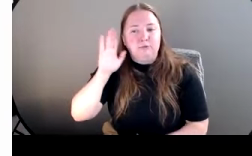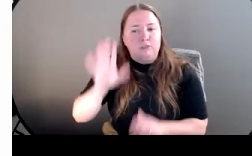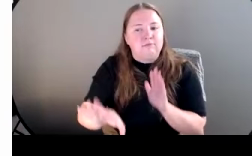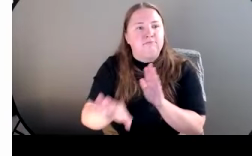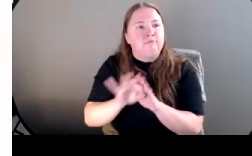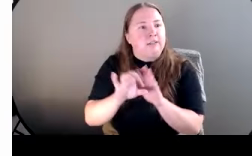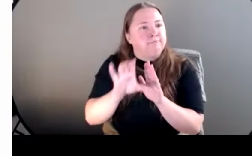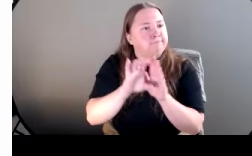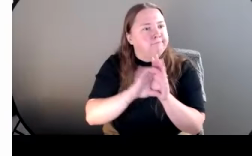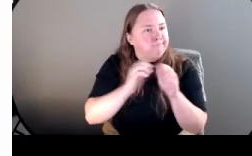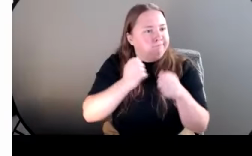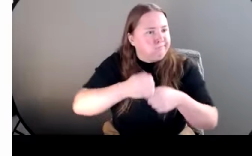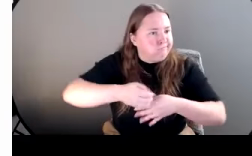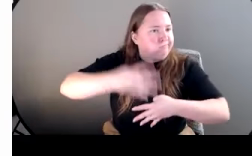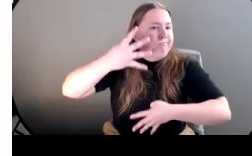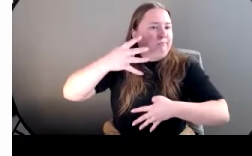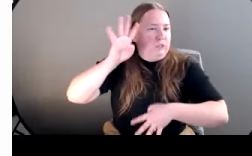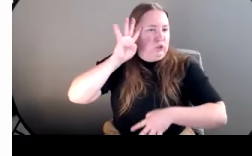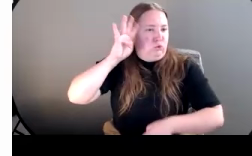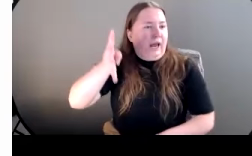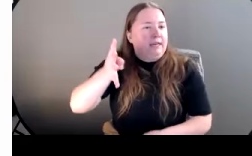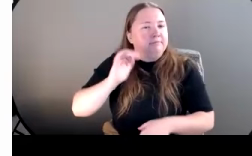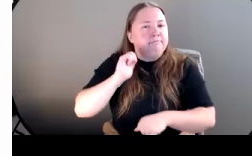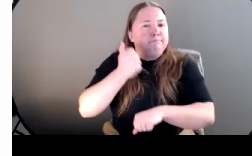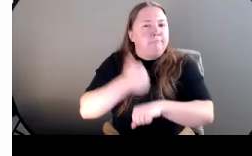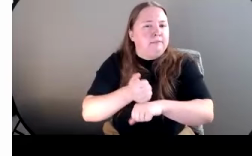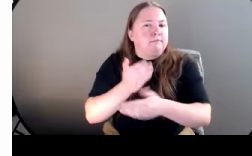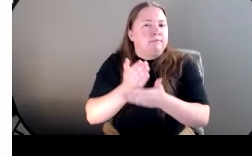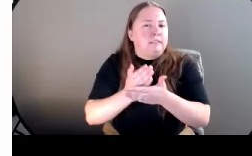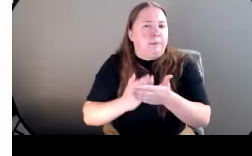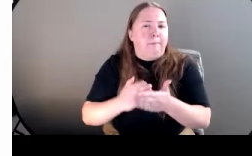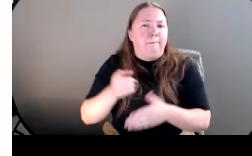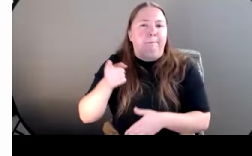full course shells that have been created based on some of these, resources.